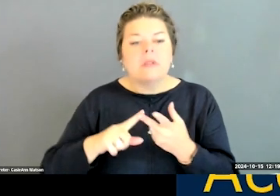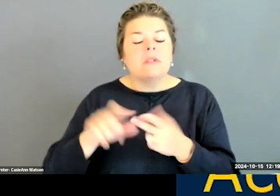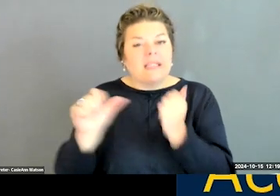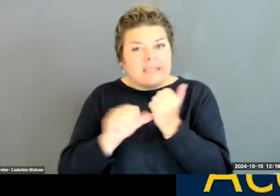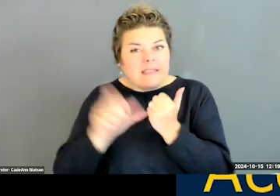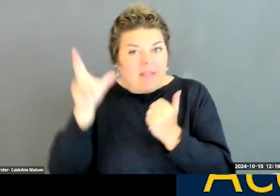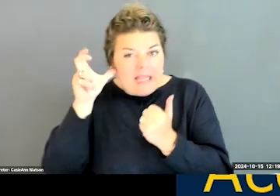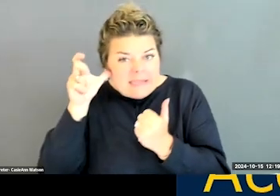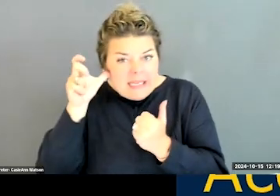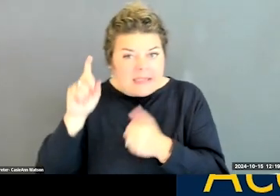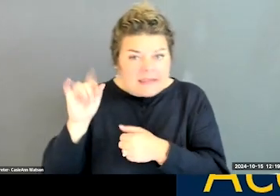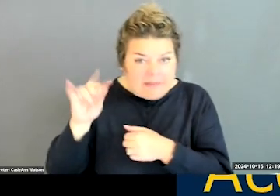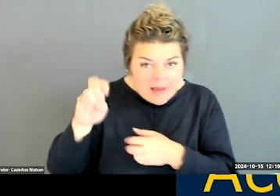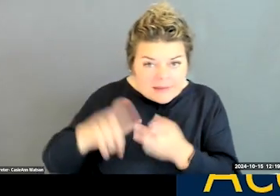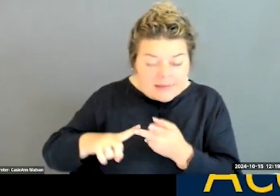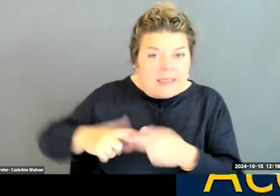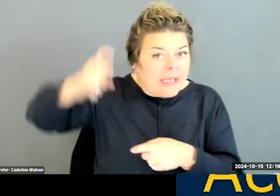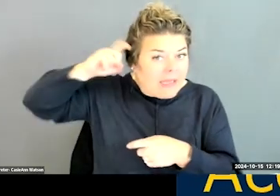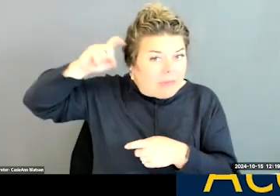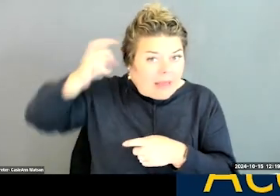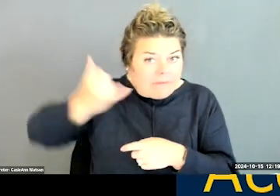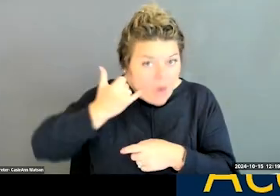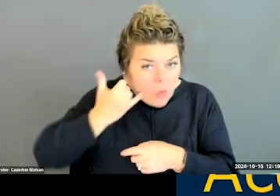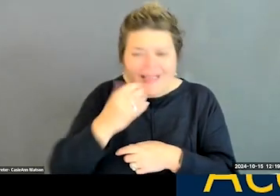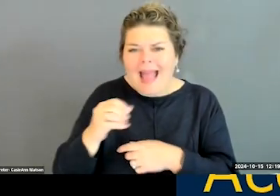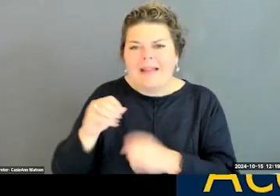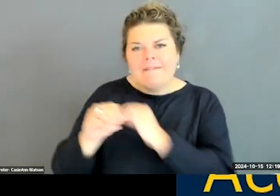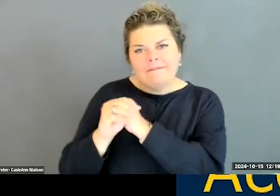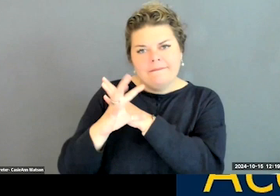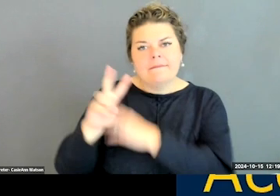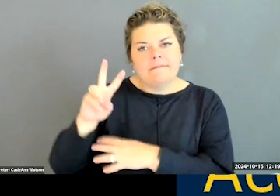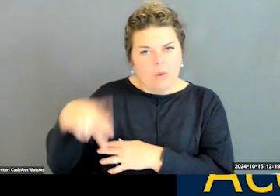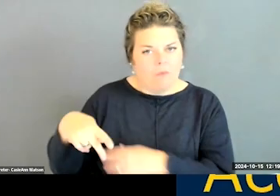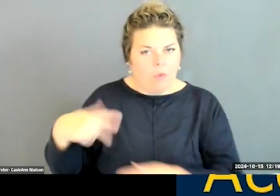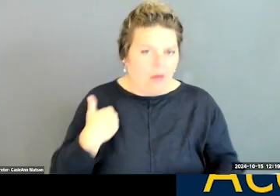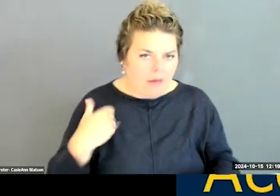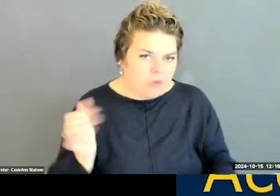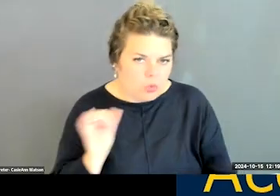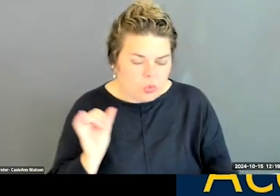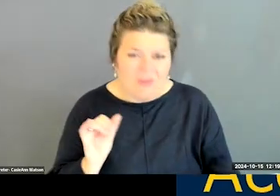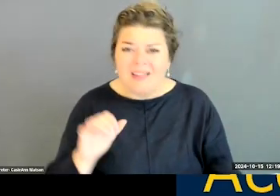hearing aid compatible phones, and also video phones, even things like FaceTime.